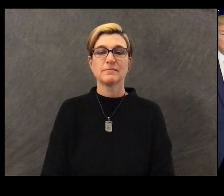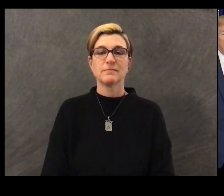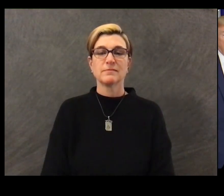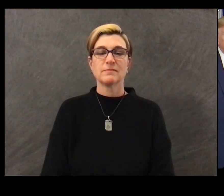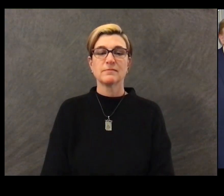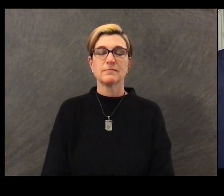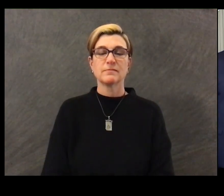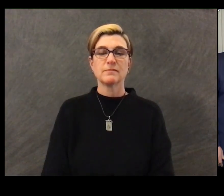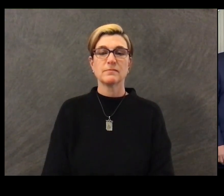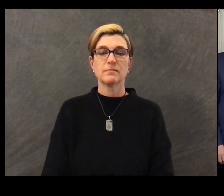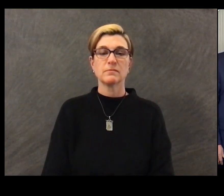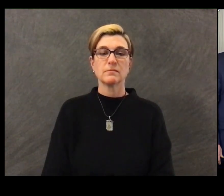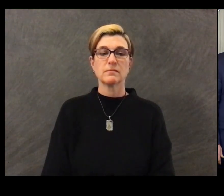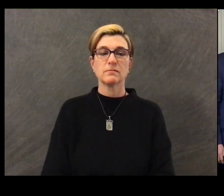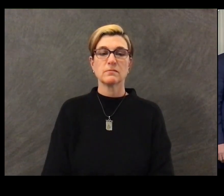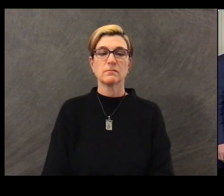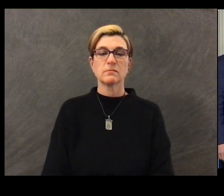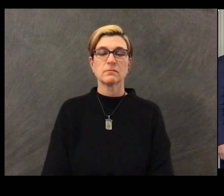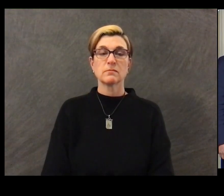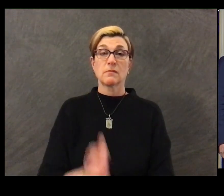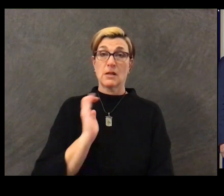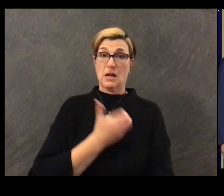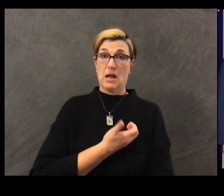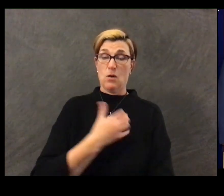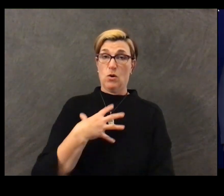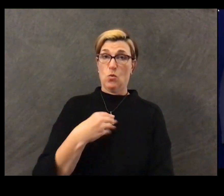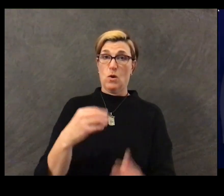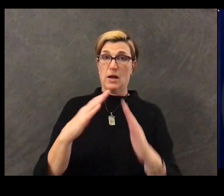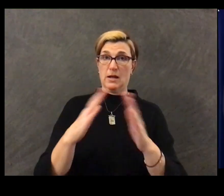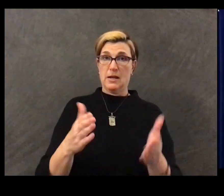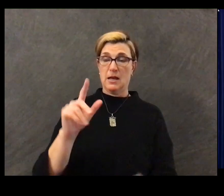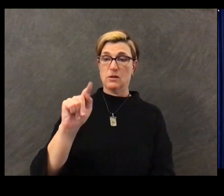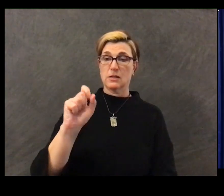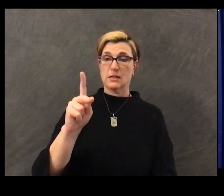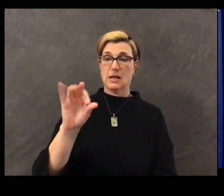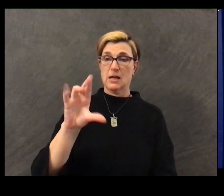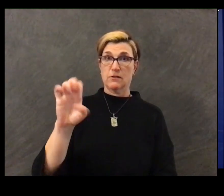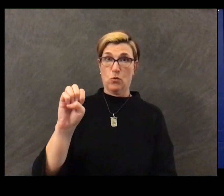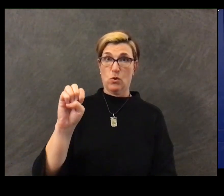White House coronavirus task force met today and despite the fact that there